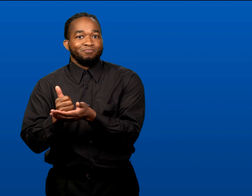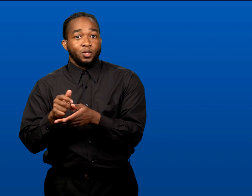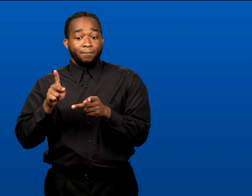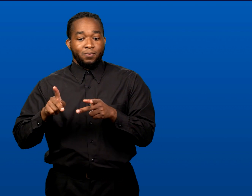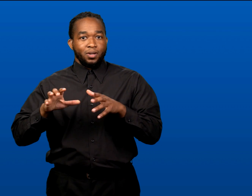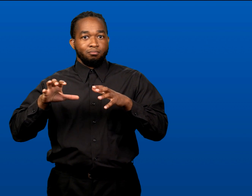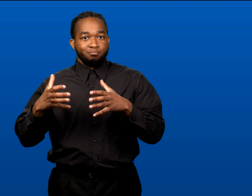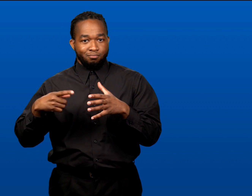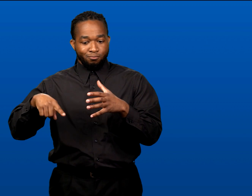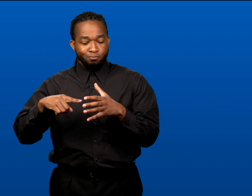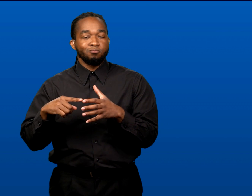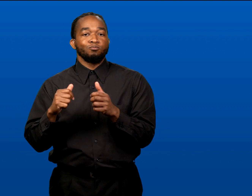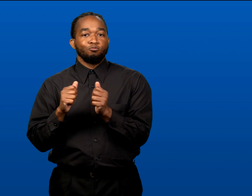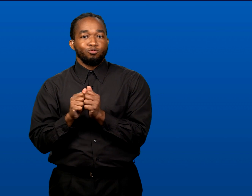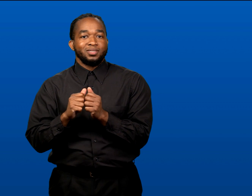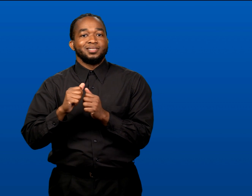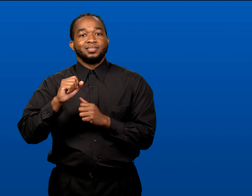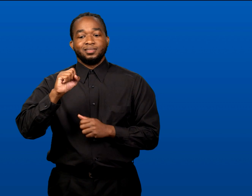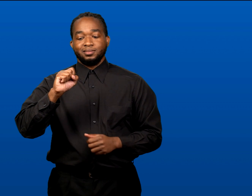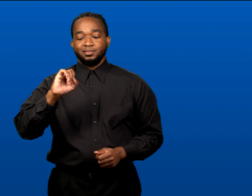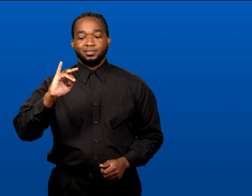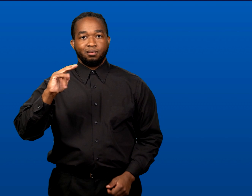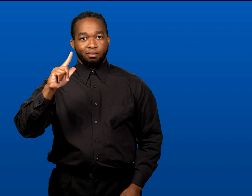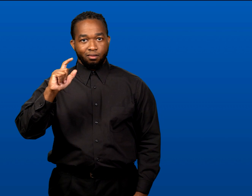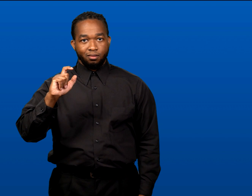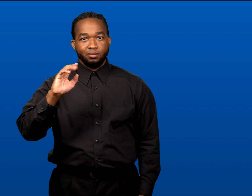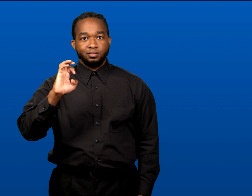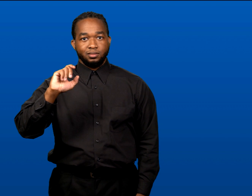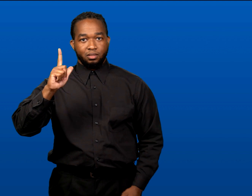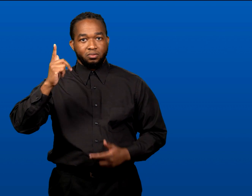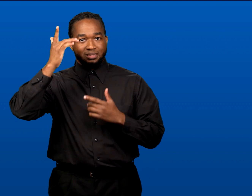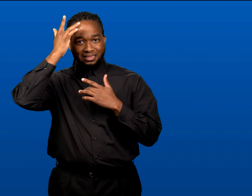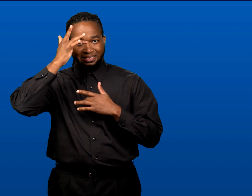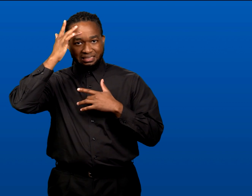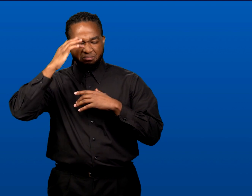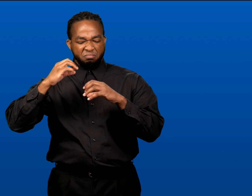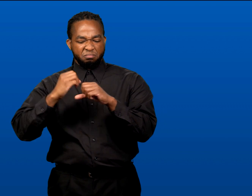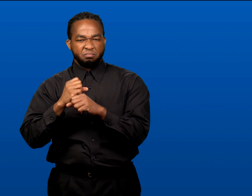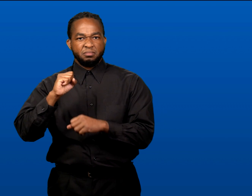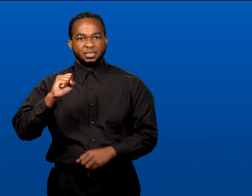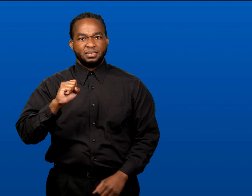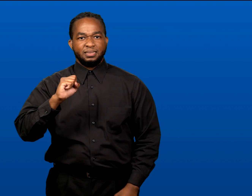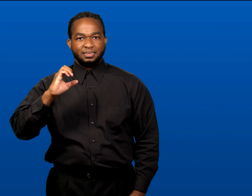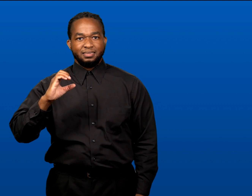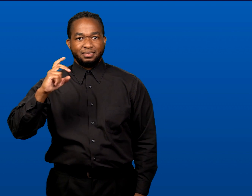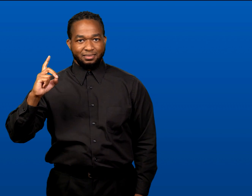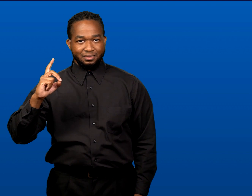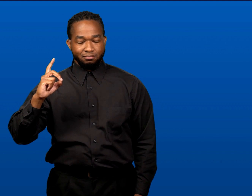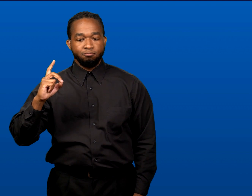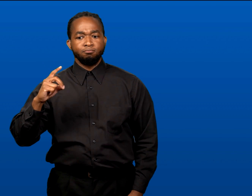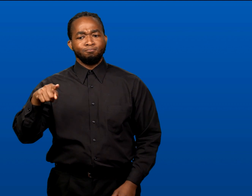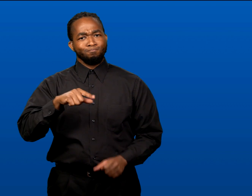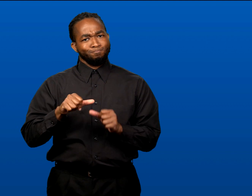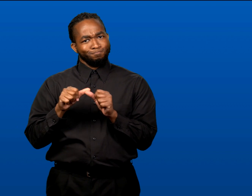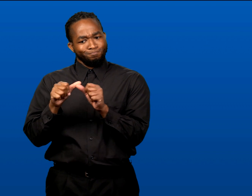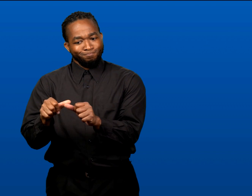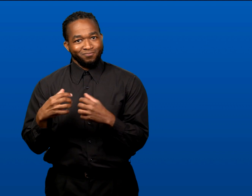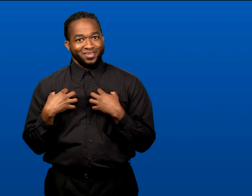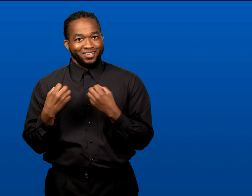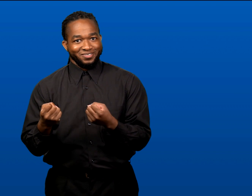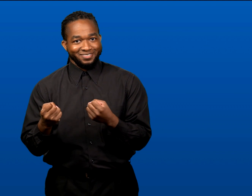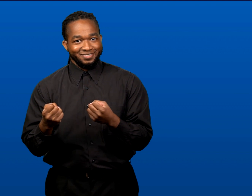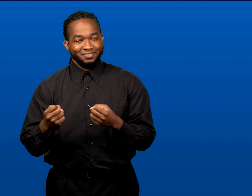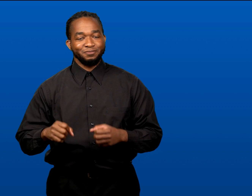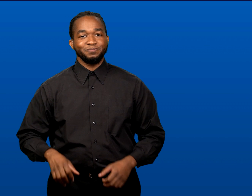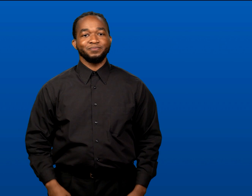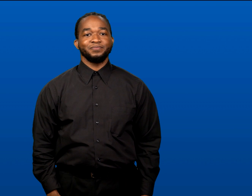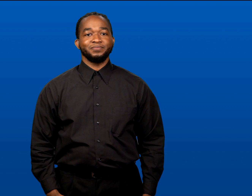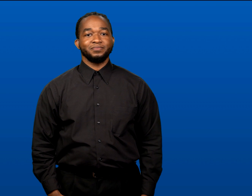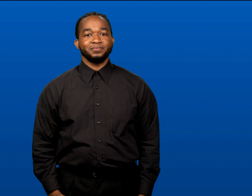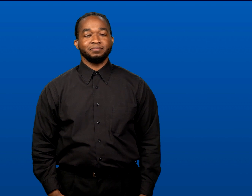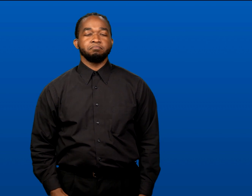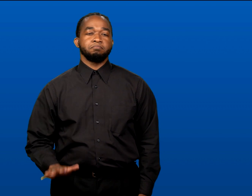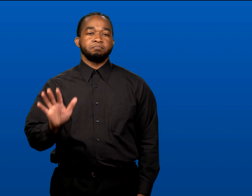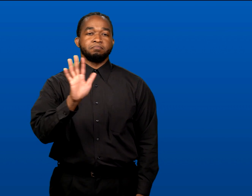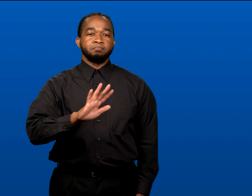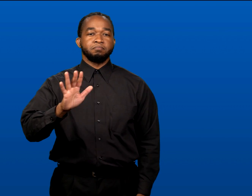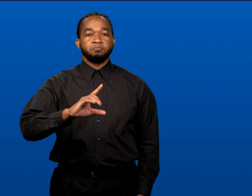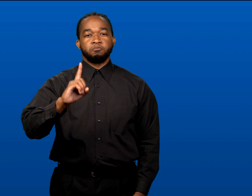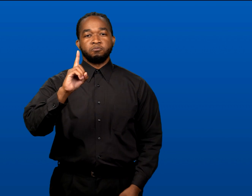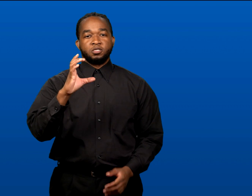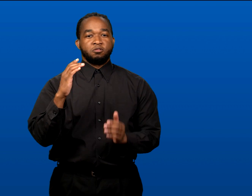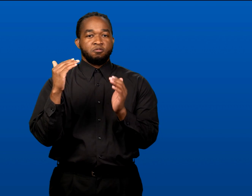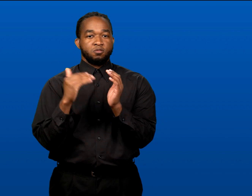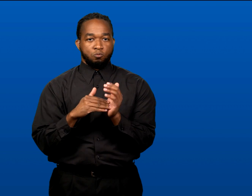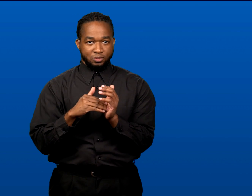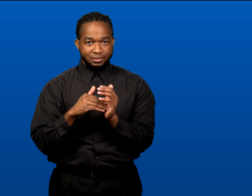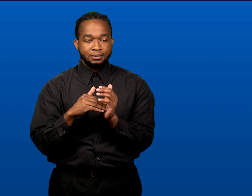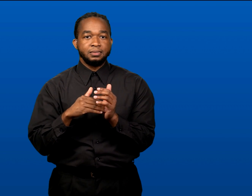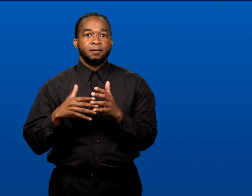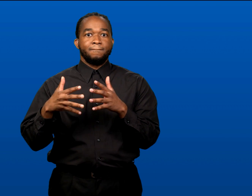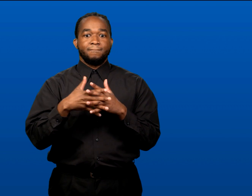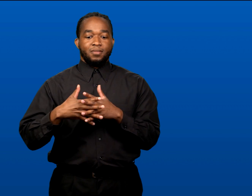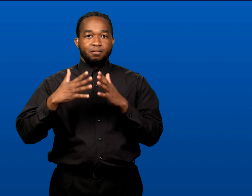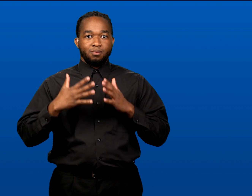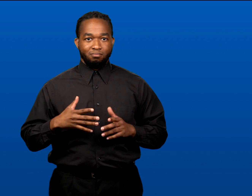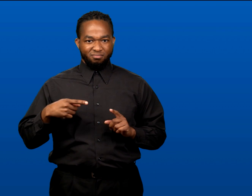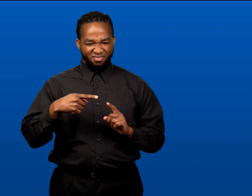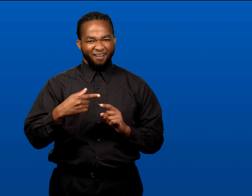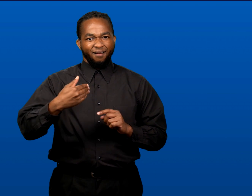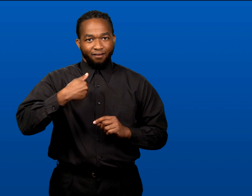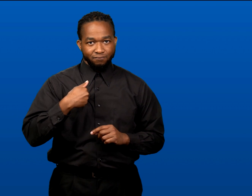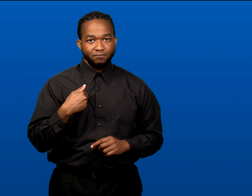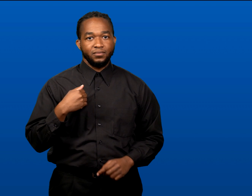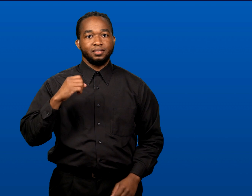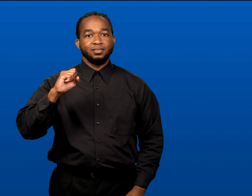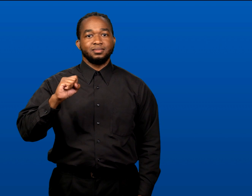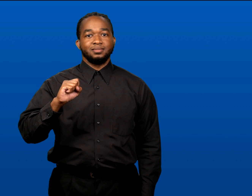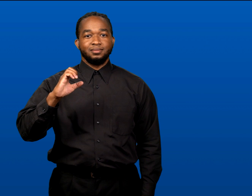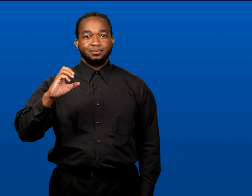help people with sickle cell disease stay healthy. About 100,000 Americans have sickle